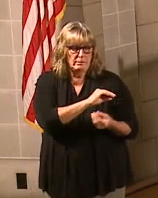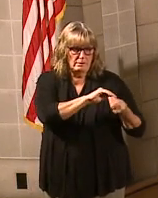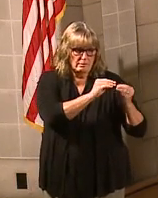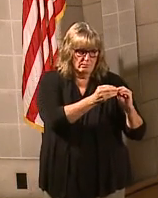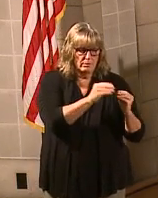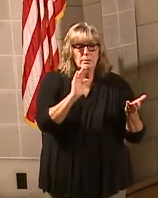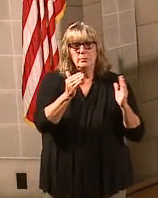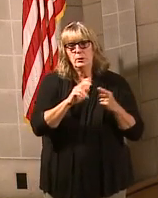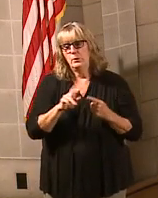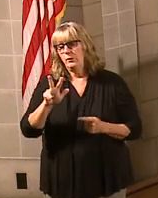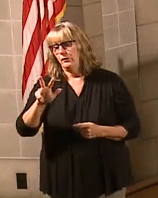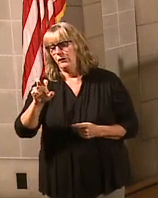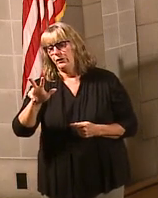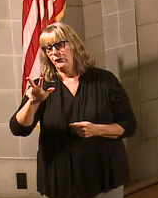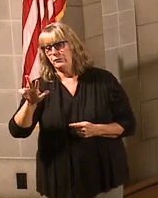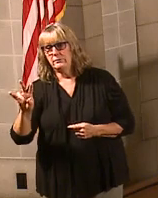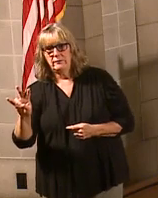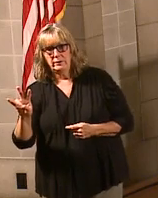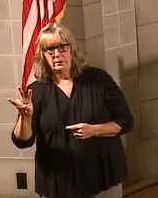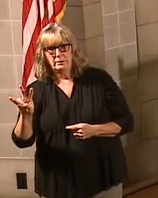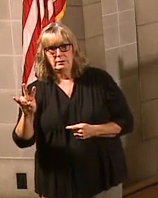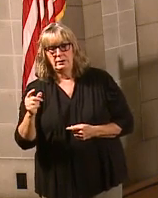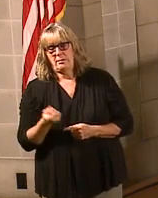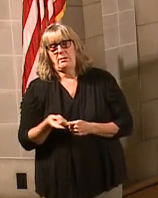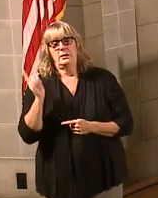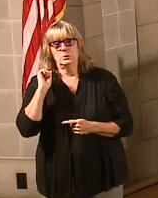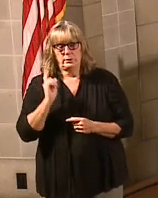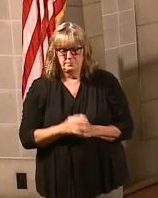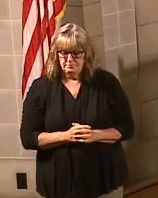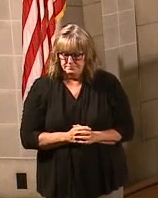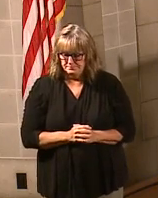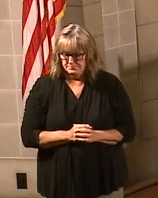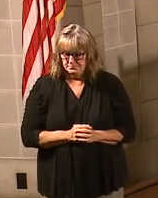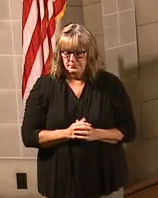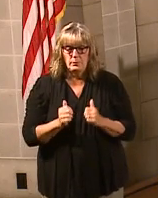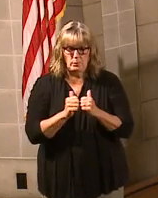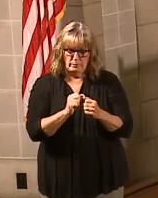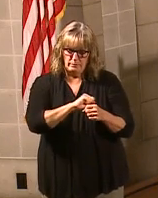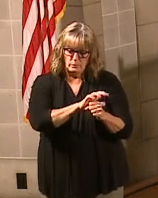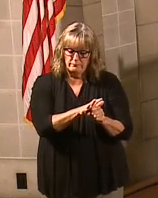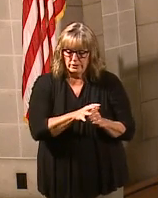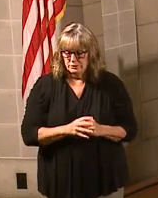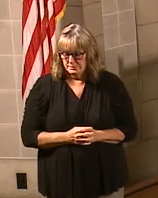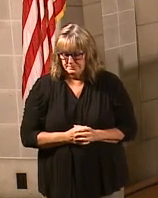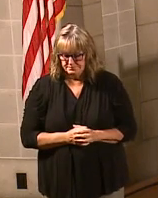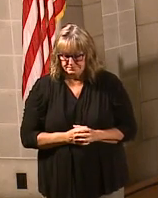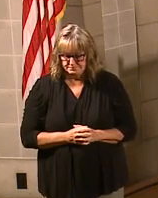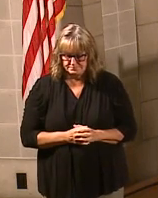AND JUST FOR A REFERENCE STICK RIGHT NOW, WE ARE AT 342